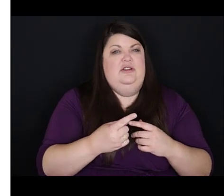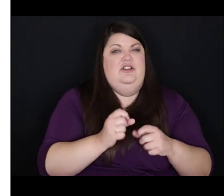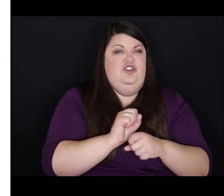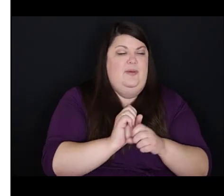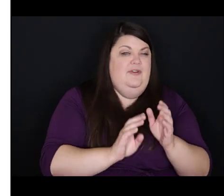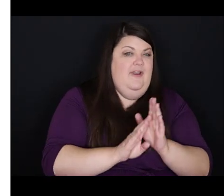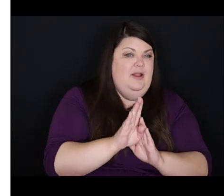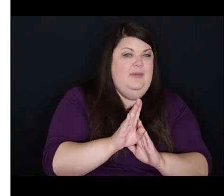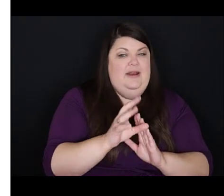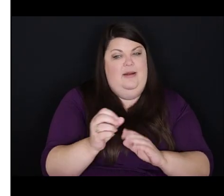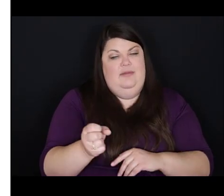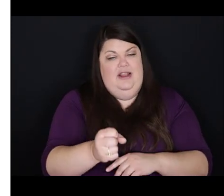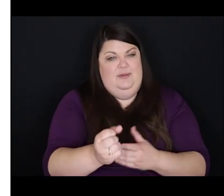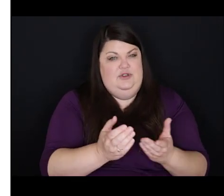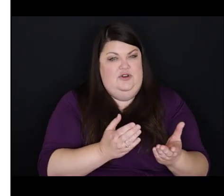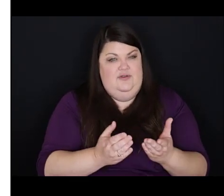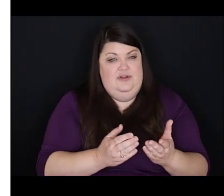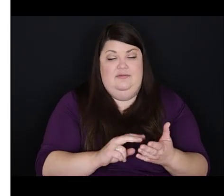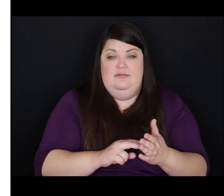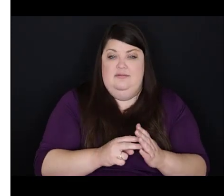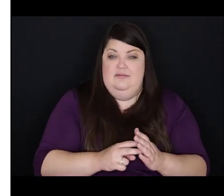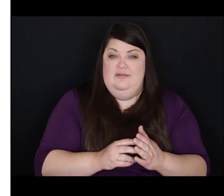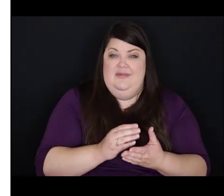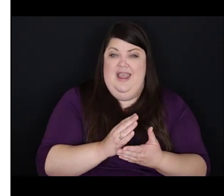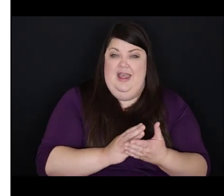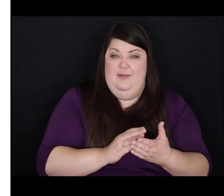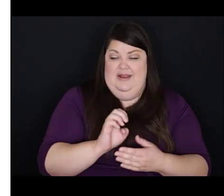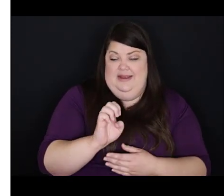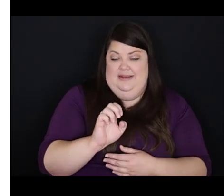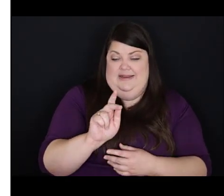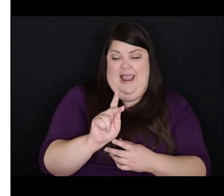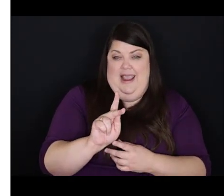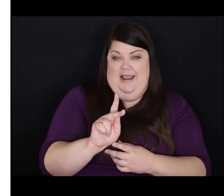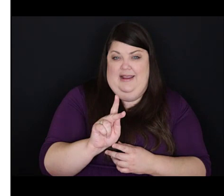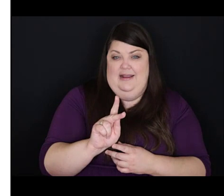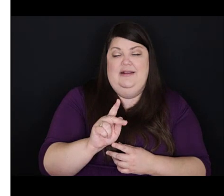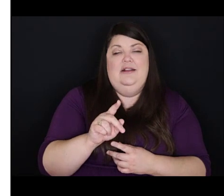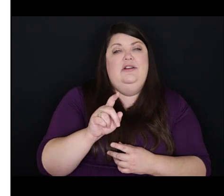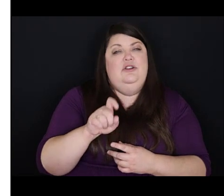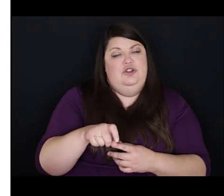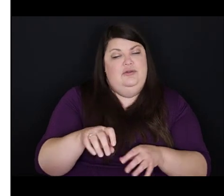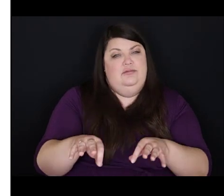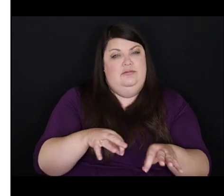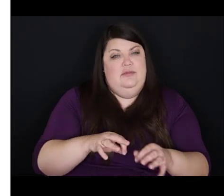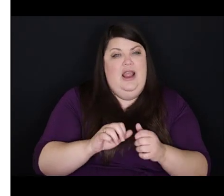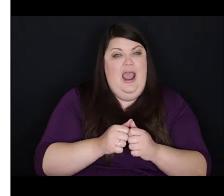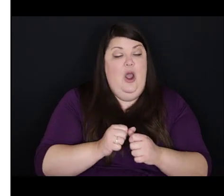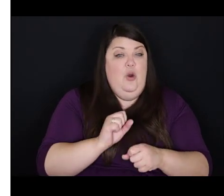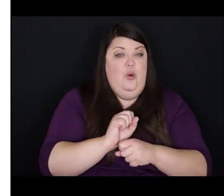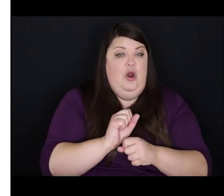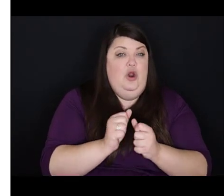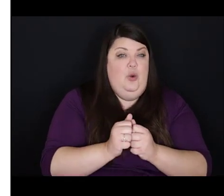element (k) is asking how the VR agency will work with employers on the front end, to establish